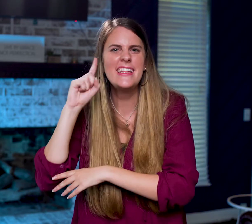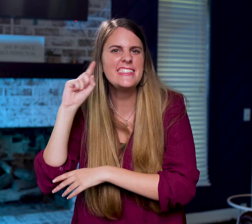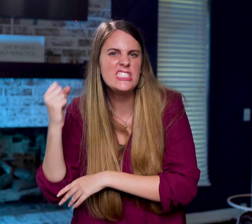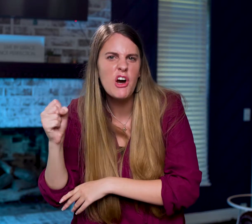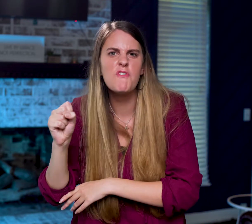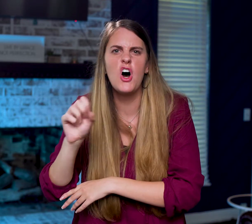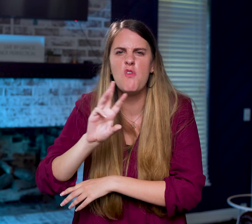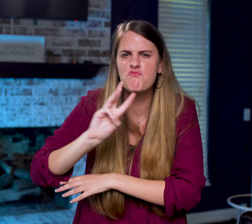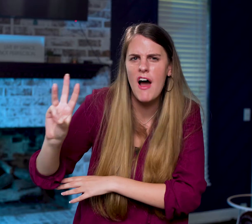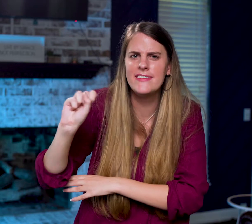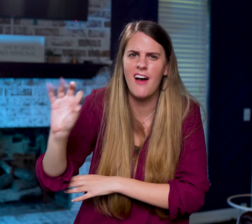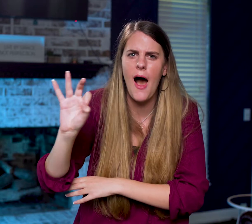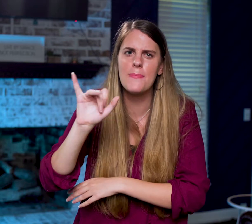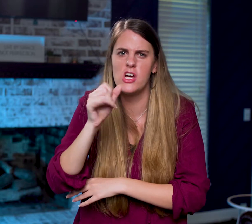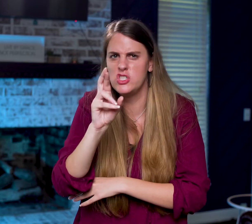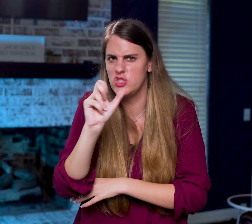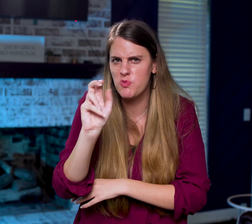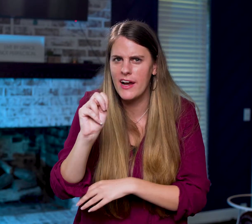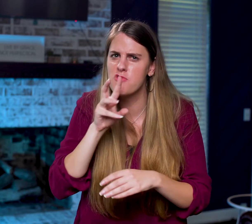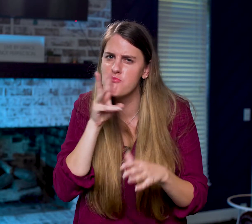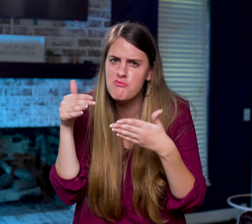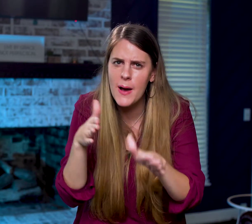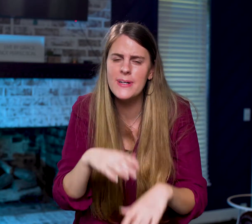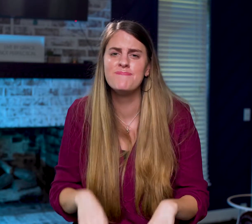is a sliver west of the Jordan River,